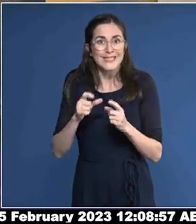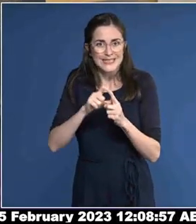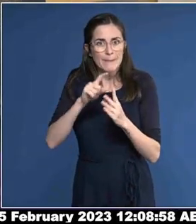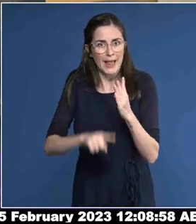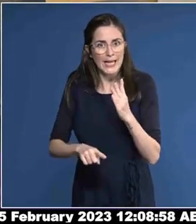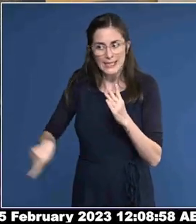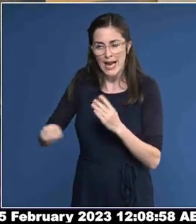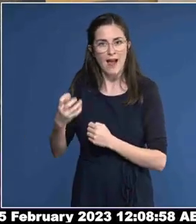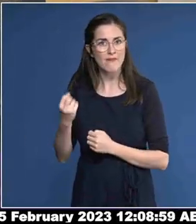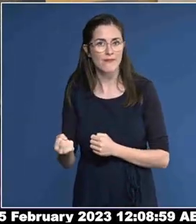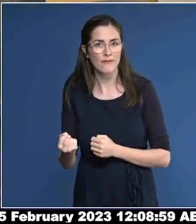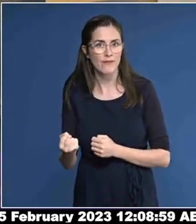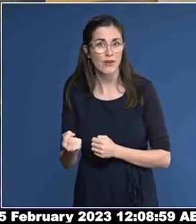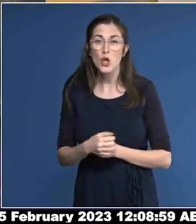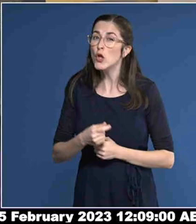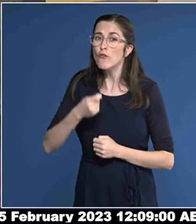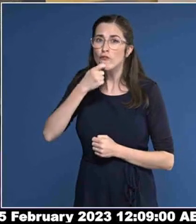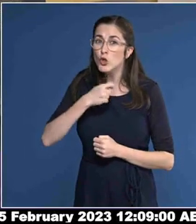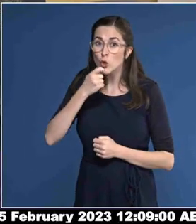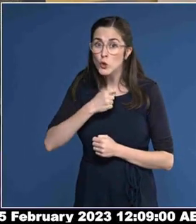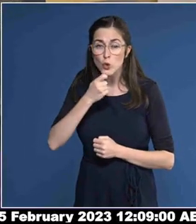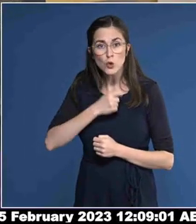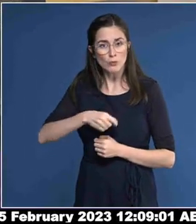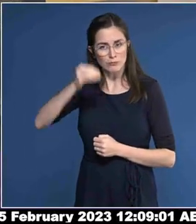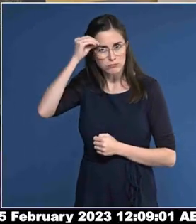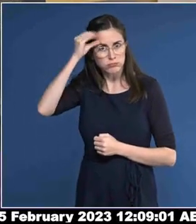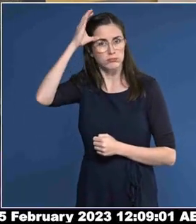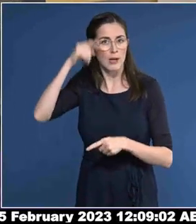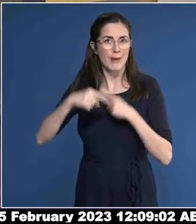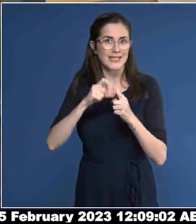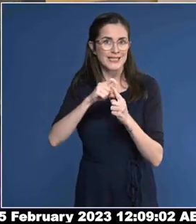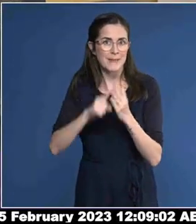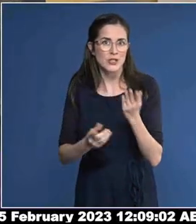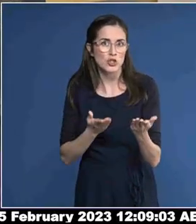few had experience or expertise in the provision of disability services; that the